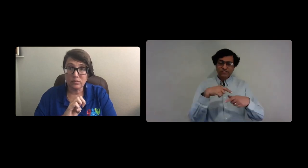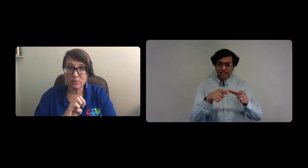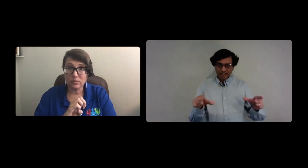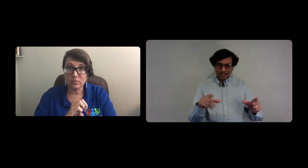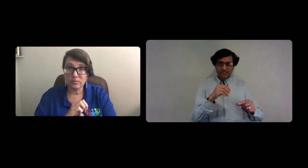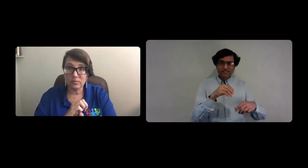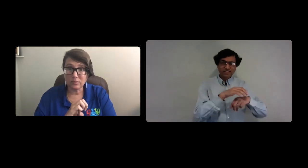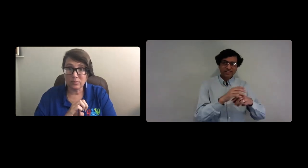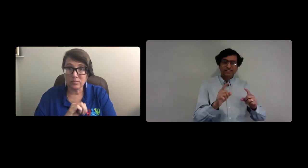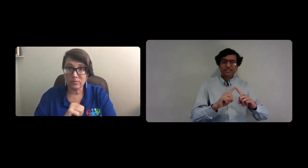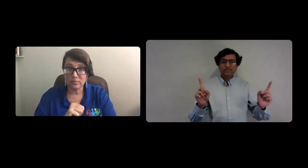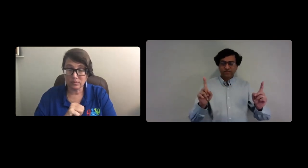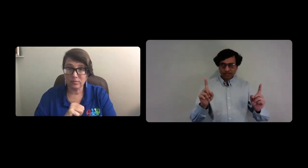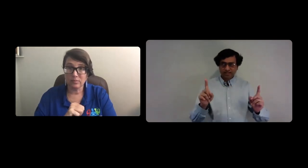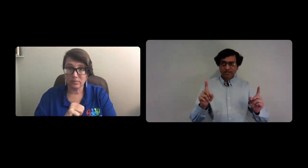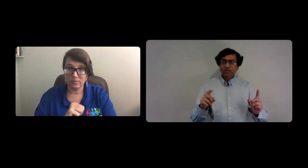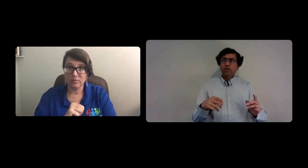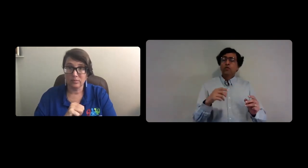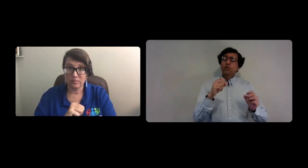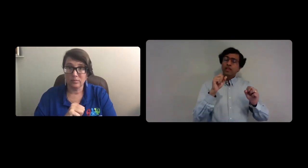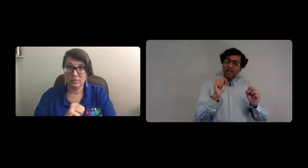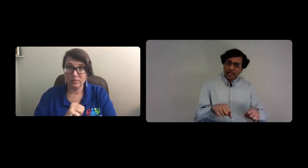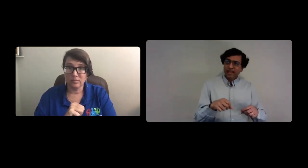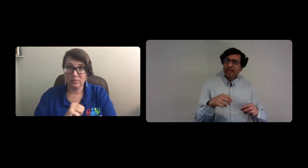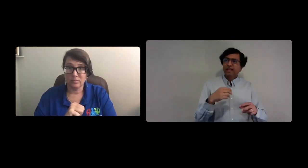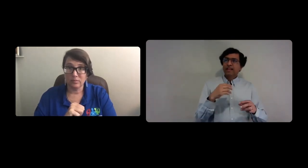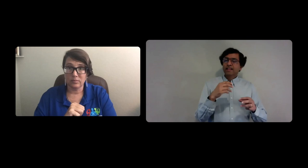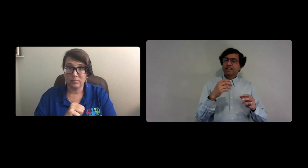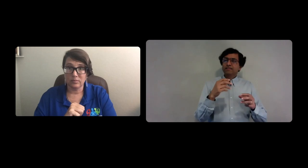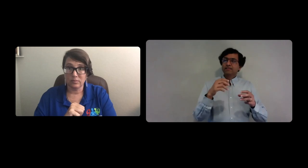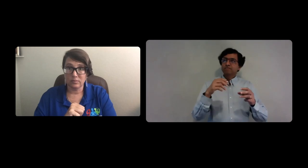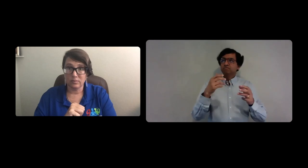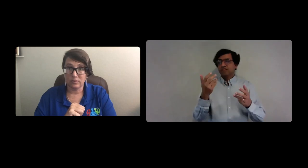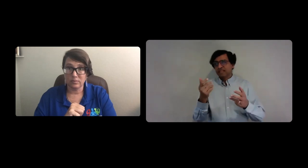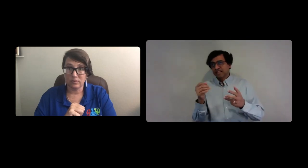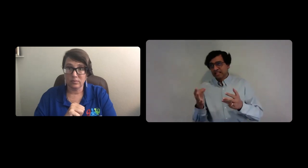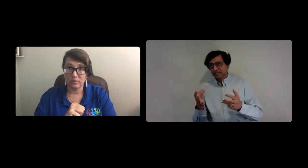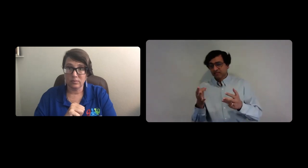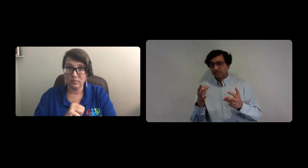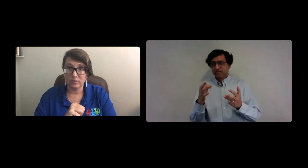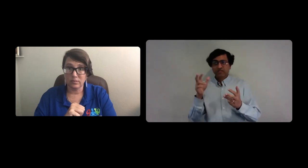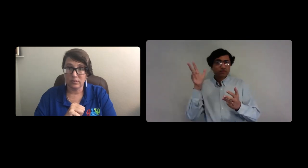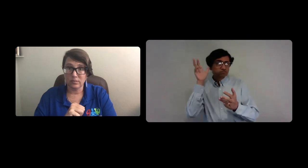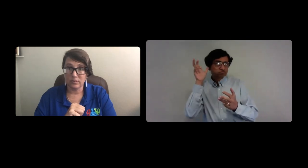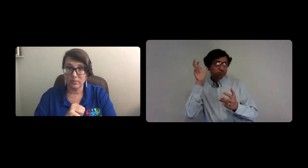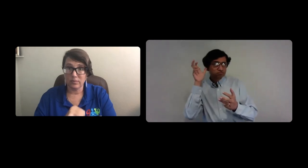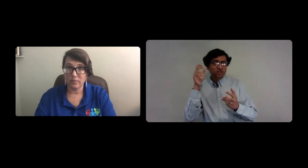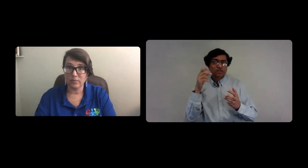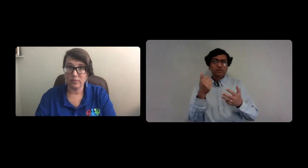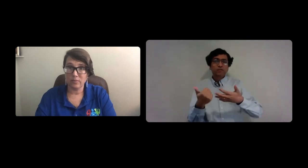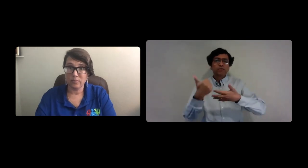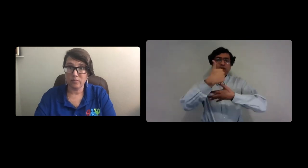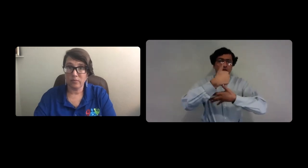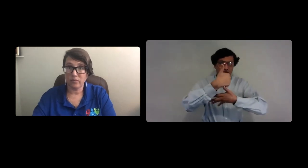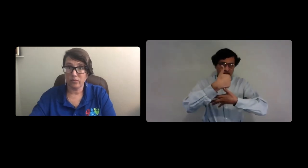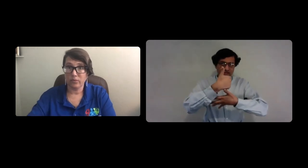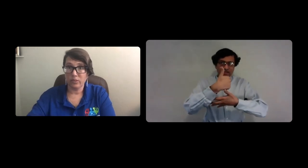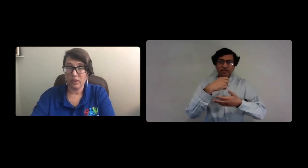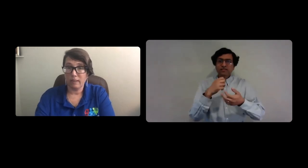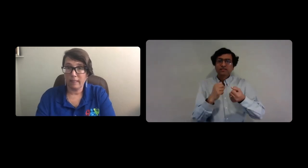So signed language presented in an English format looks quite different.